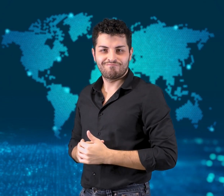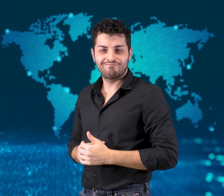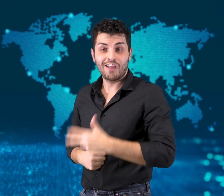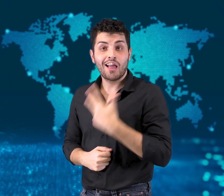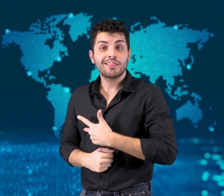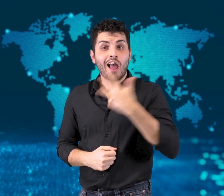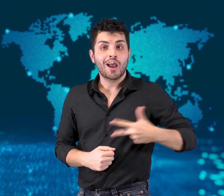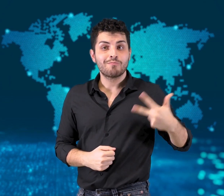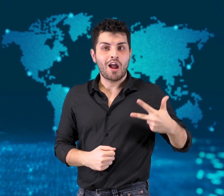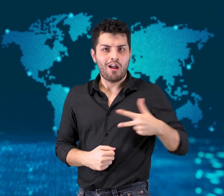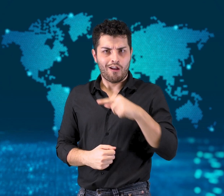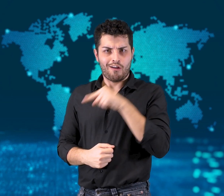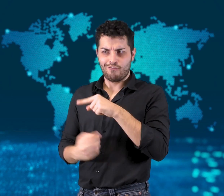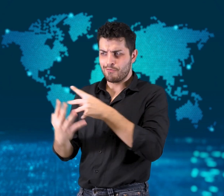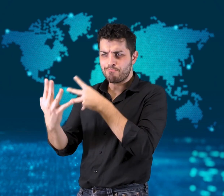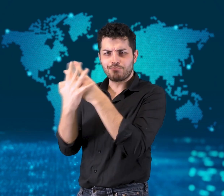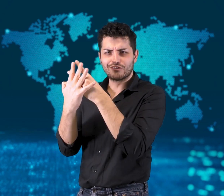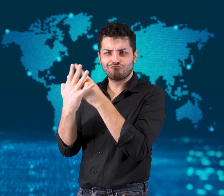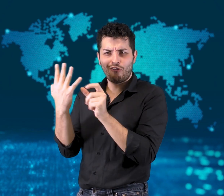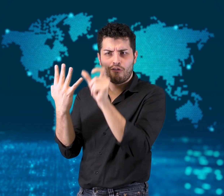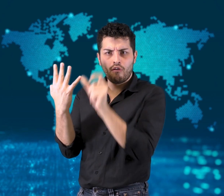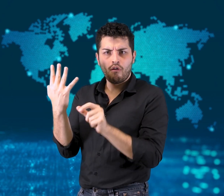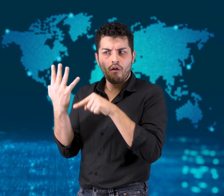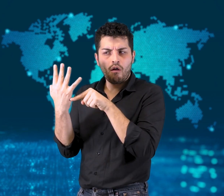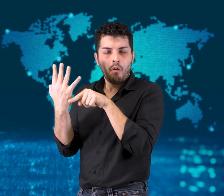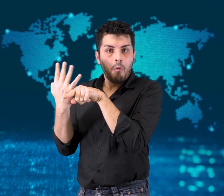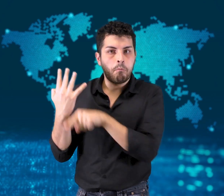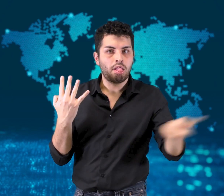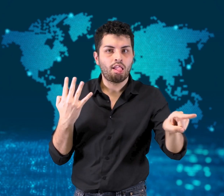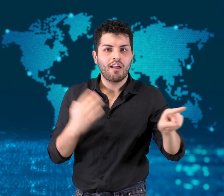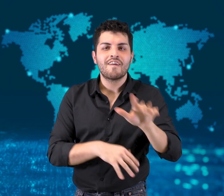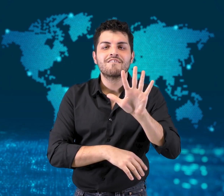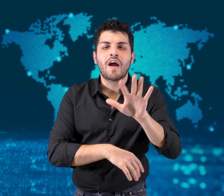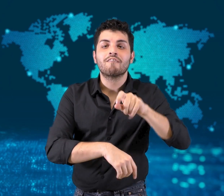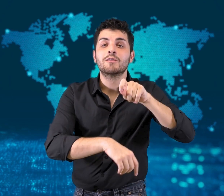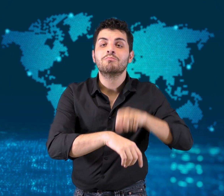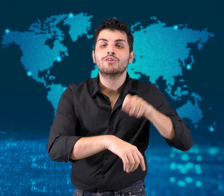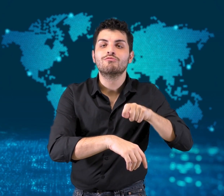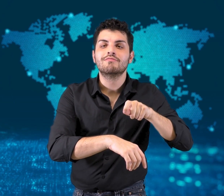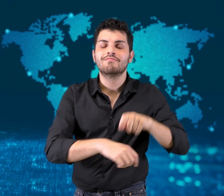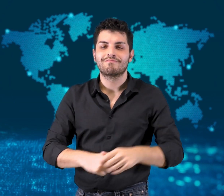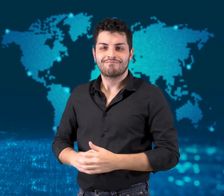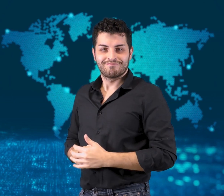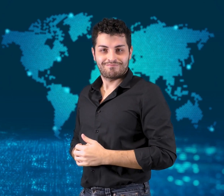Five-minute prison escape.